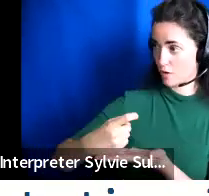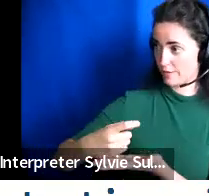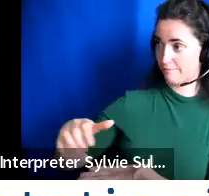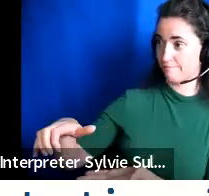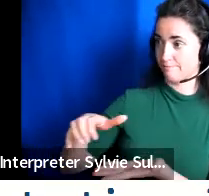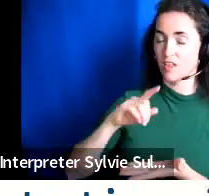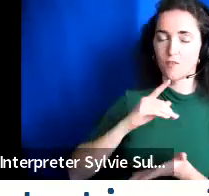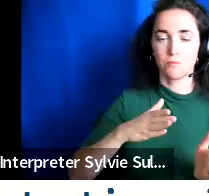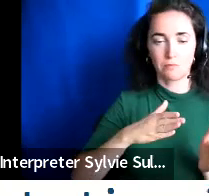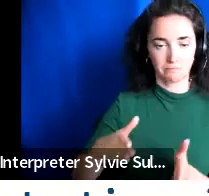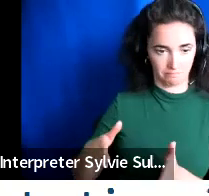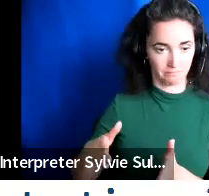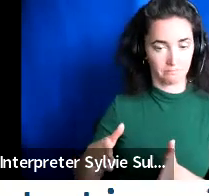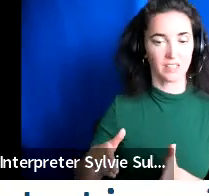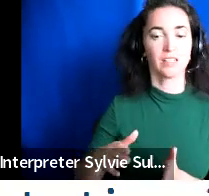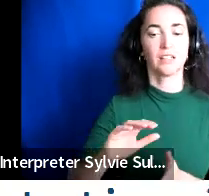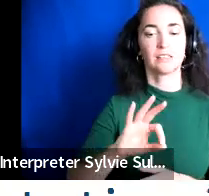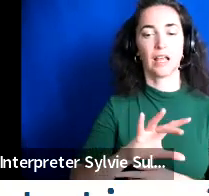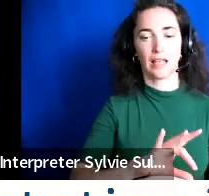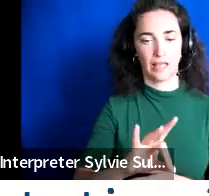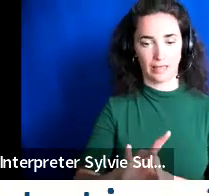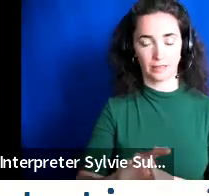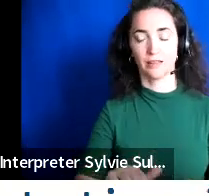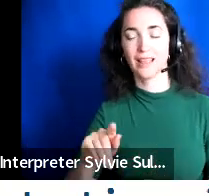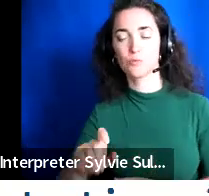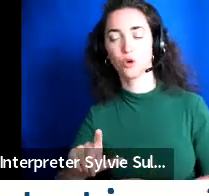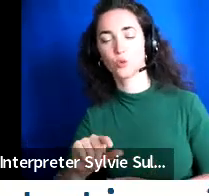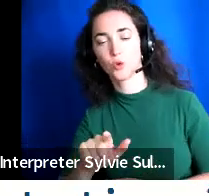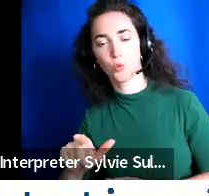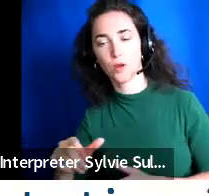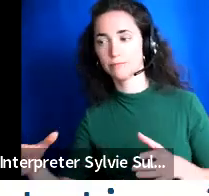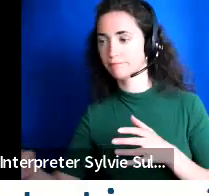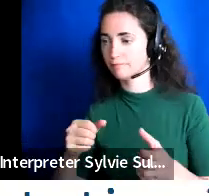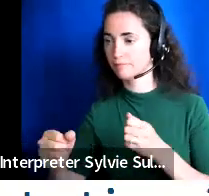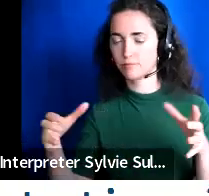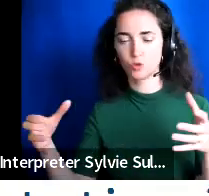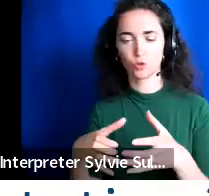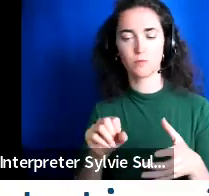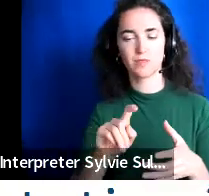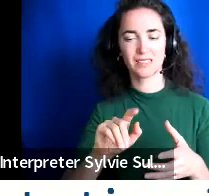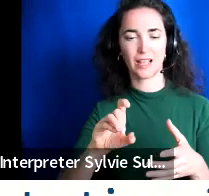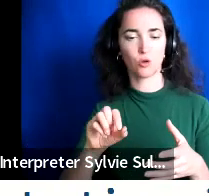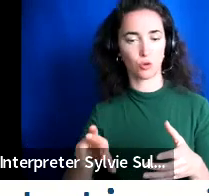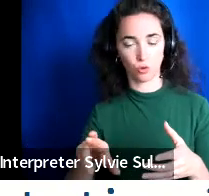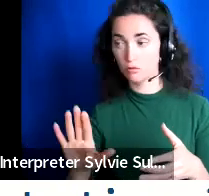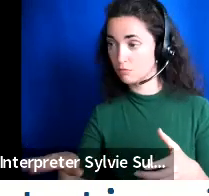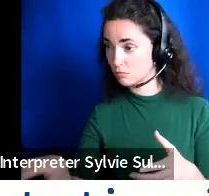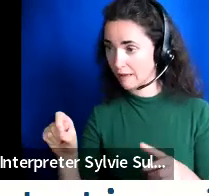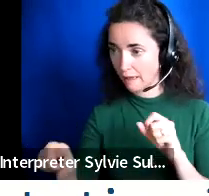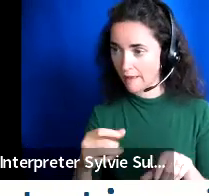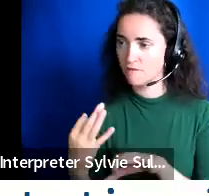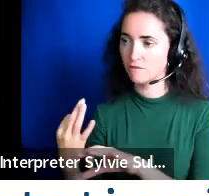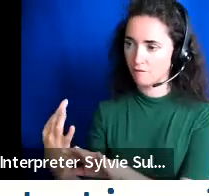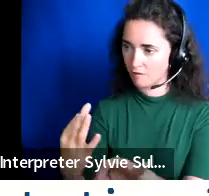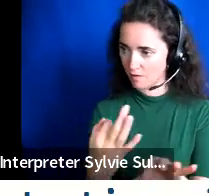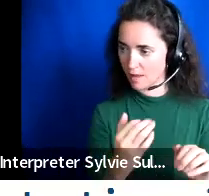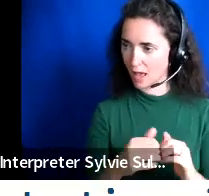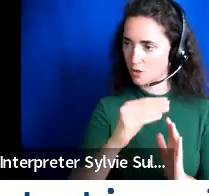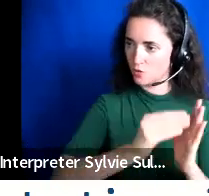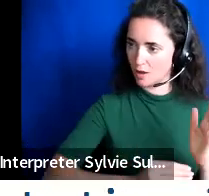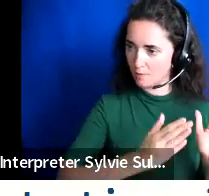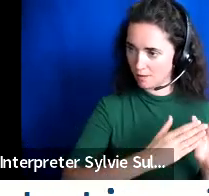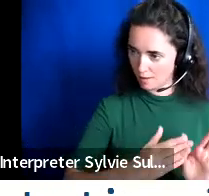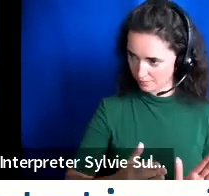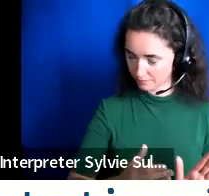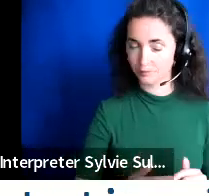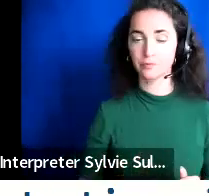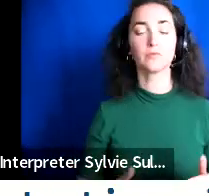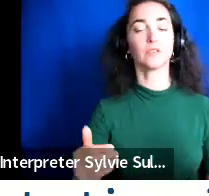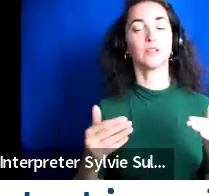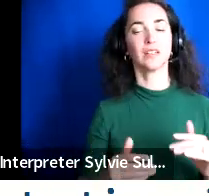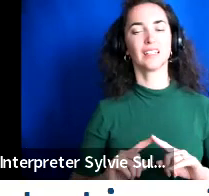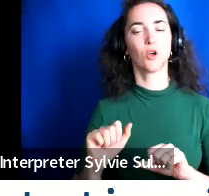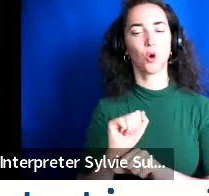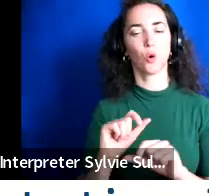We assembled a coalition in April of 2021 a coalition of stakeholders to assist in providing feedback with drafting that implementation plan, and through a series of work groups ovh